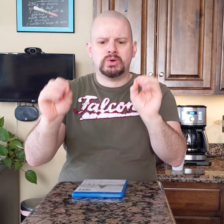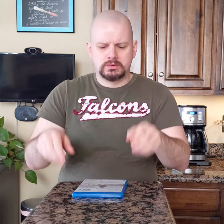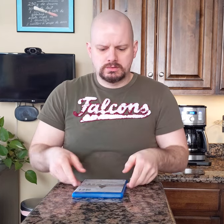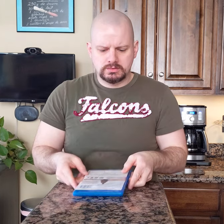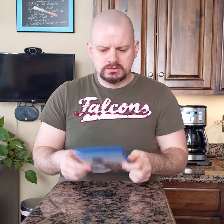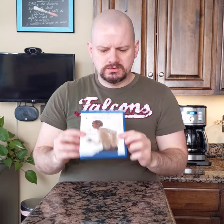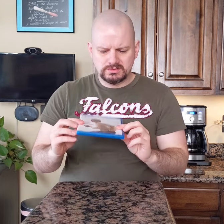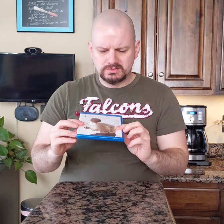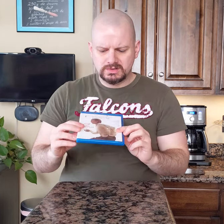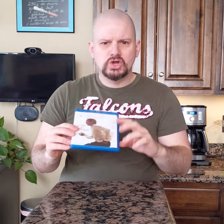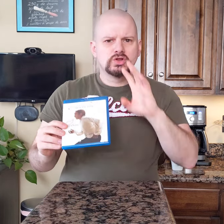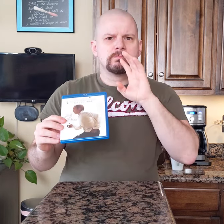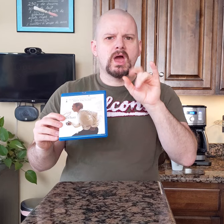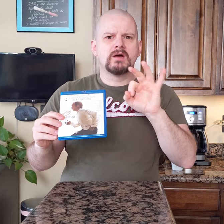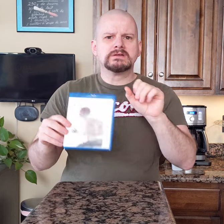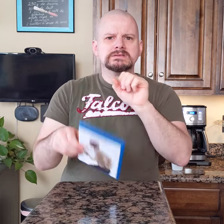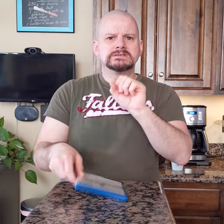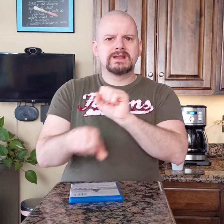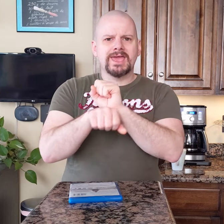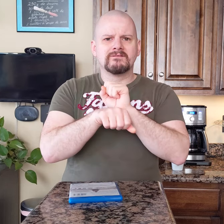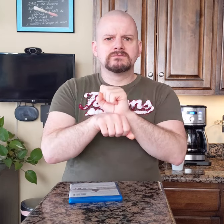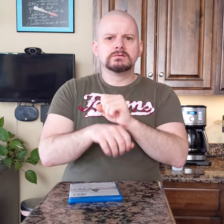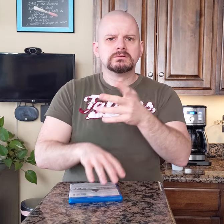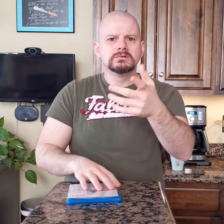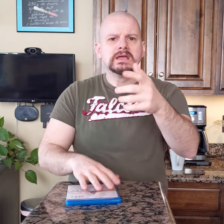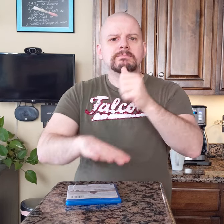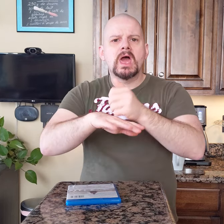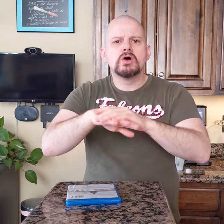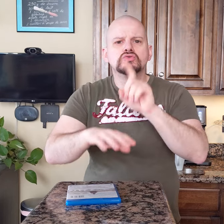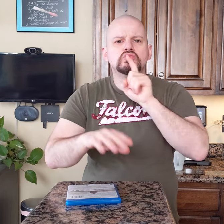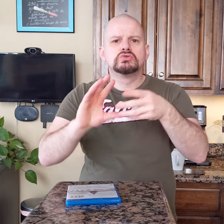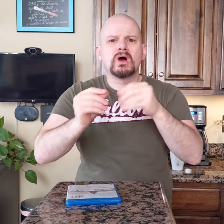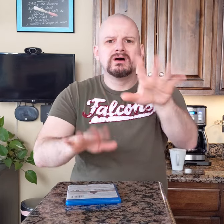It's about slaves, that's based on a true story.